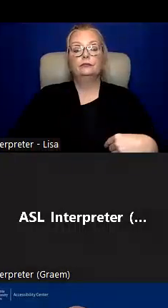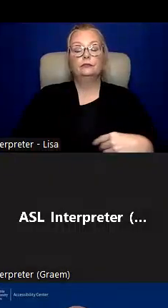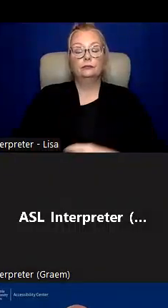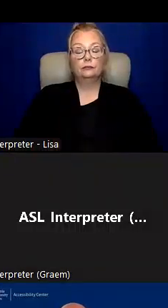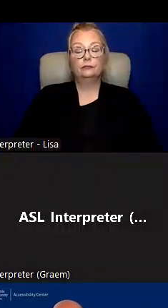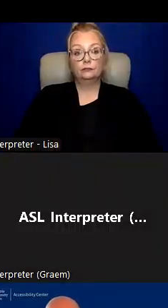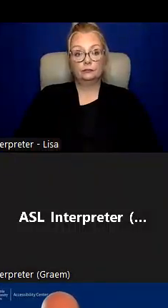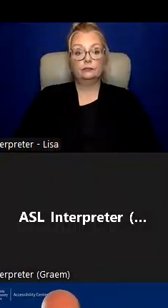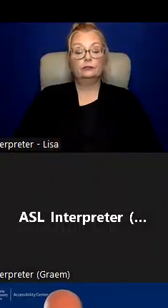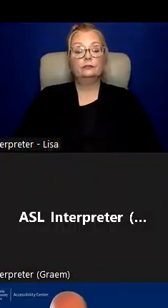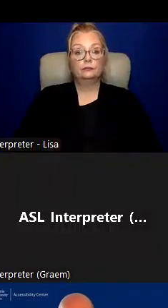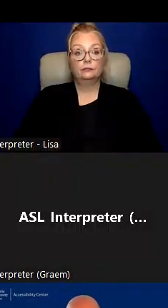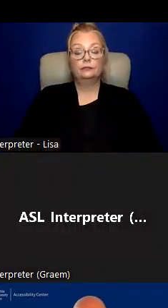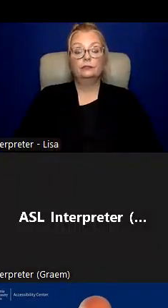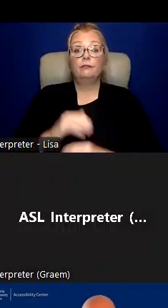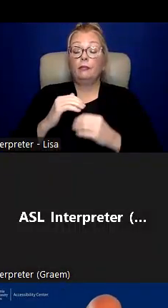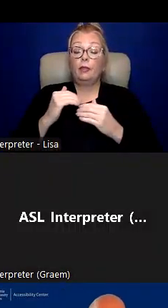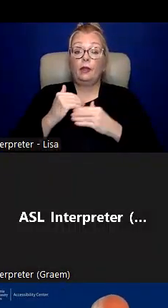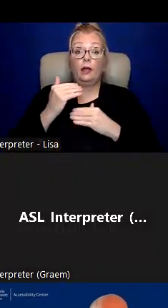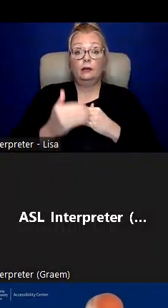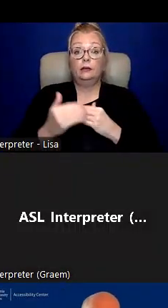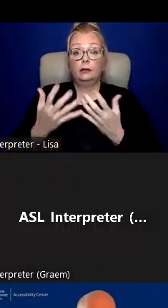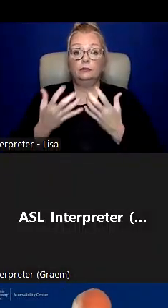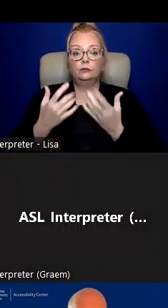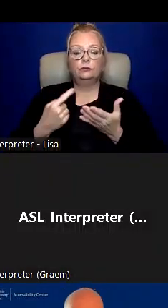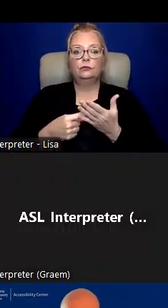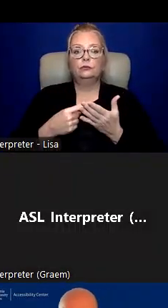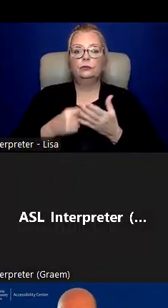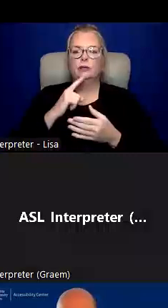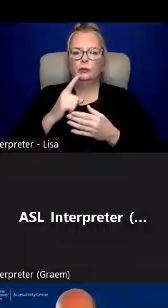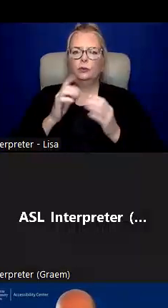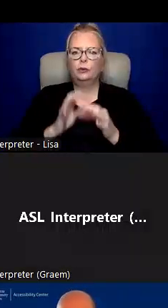Next, I want to talk about-- it's really important when we're looking at creating processes